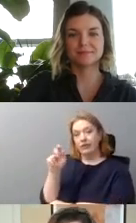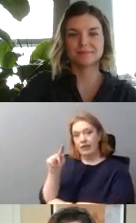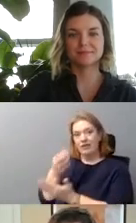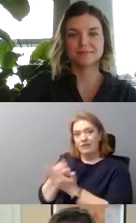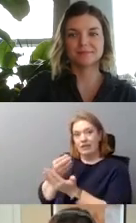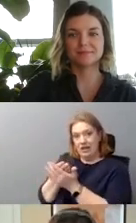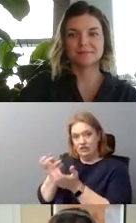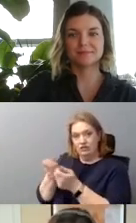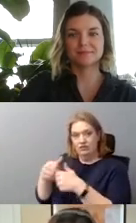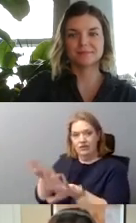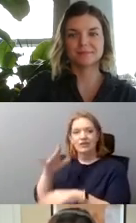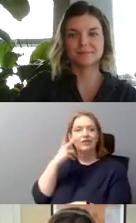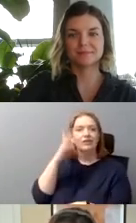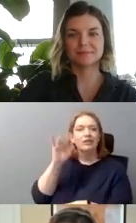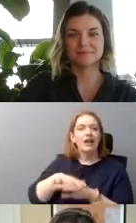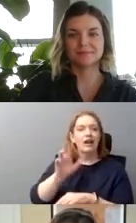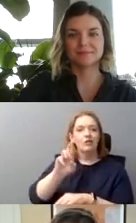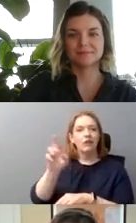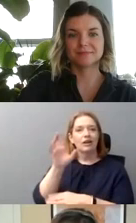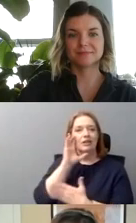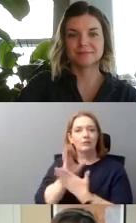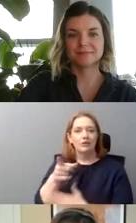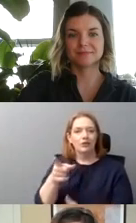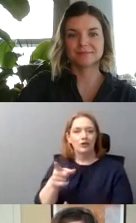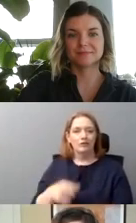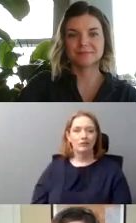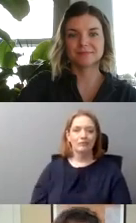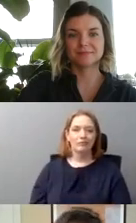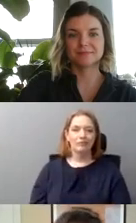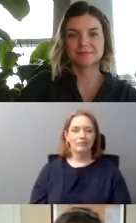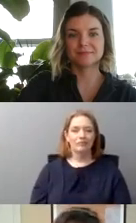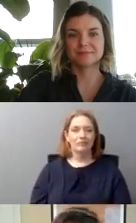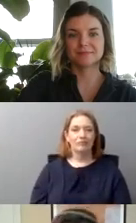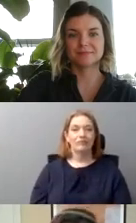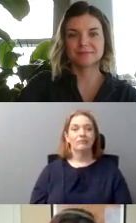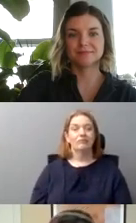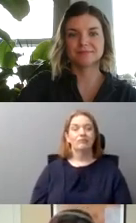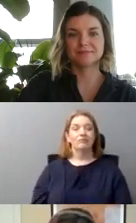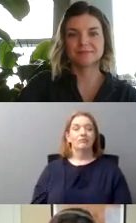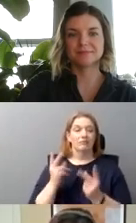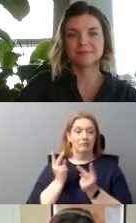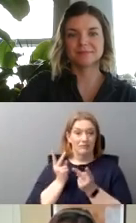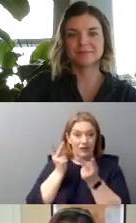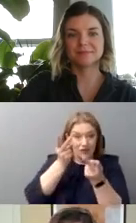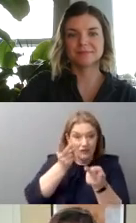right on the left image. But visiting here also promises an immersive art experience. In every